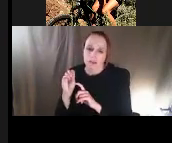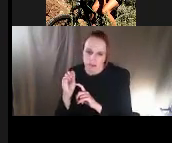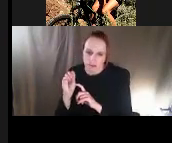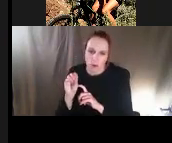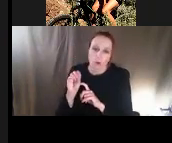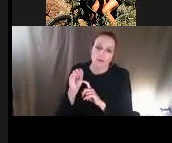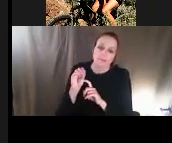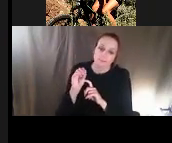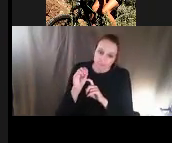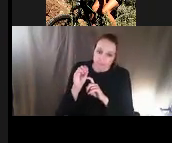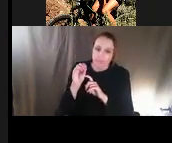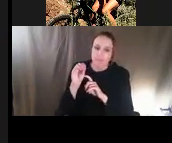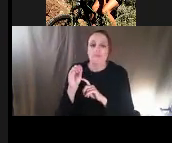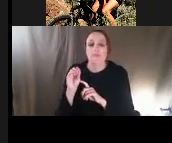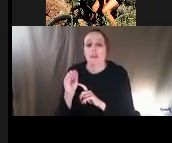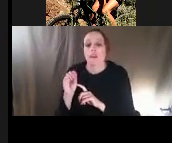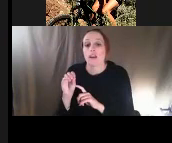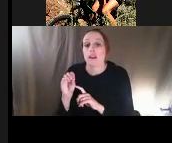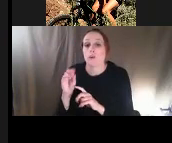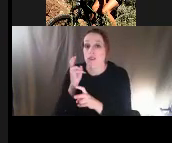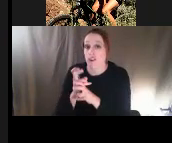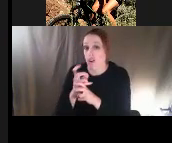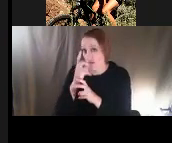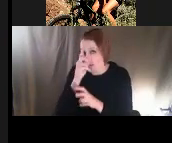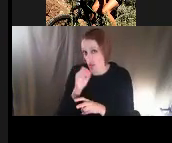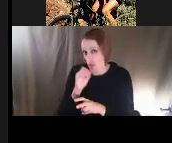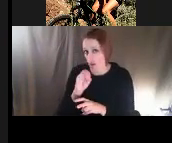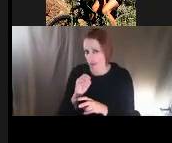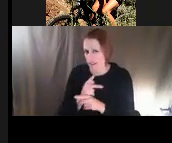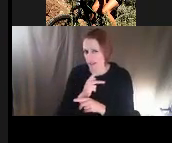that office to kind of figure out the best approaches so it took a lot of conversation and